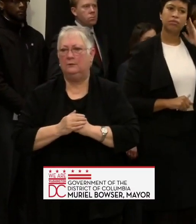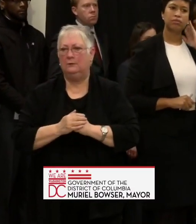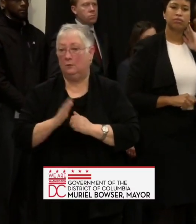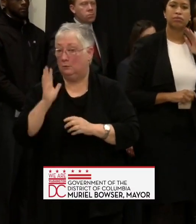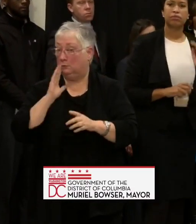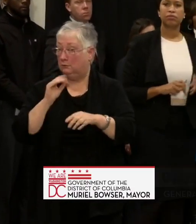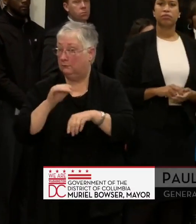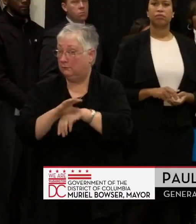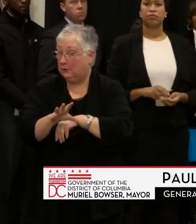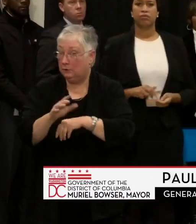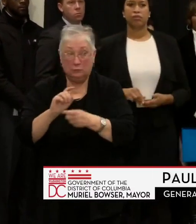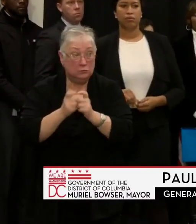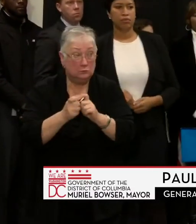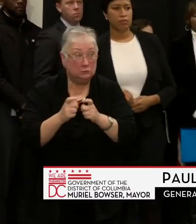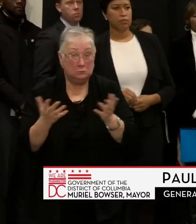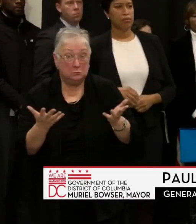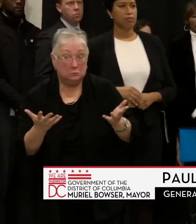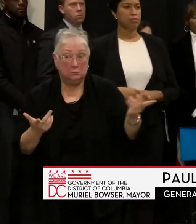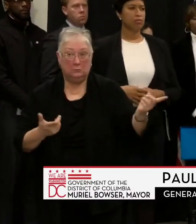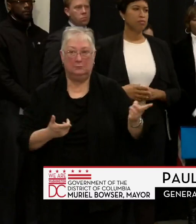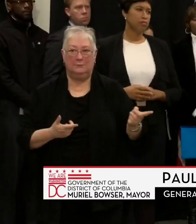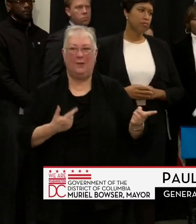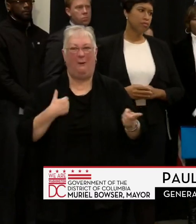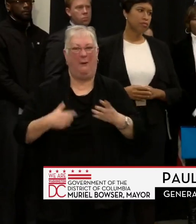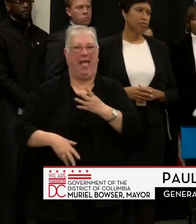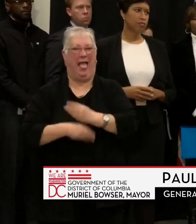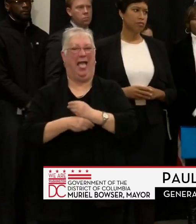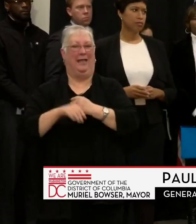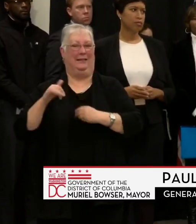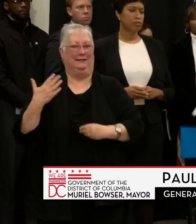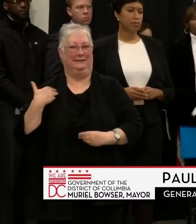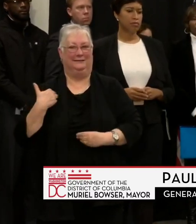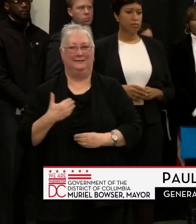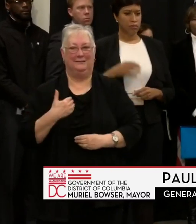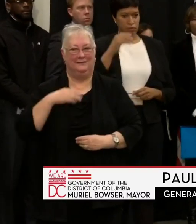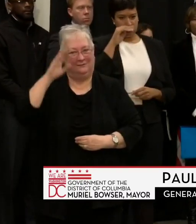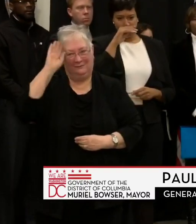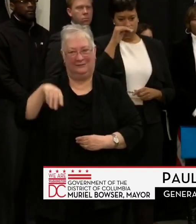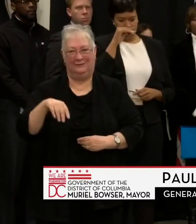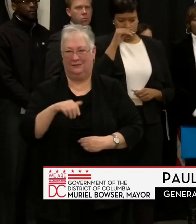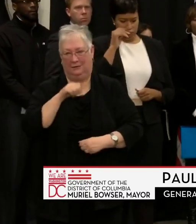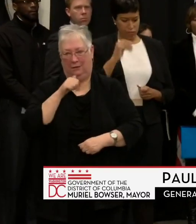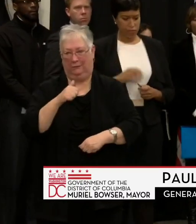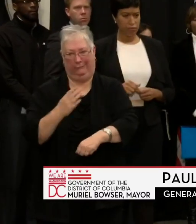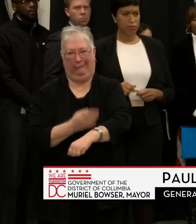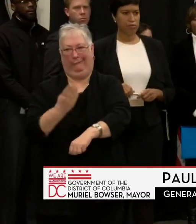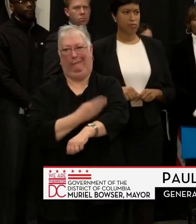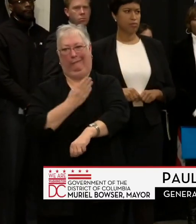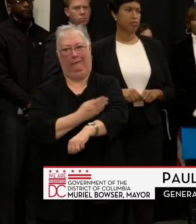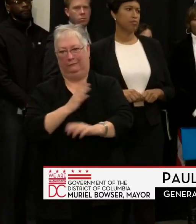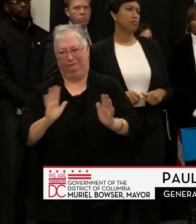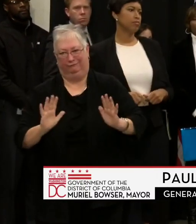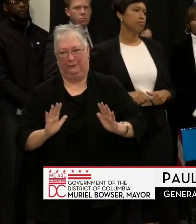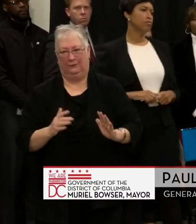WE DID BUILD IT IN FROM THE START WE WERE NOT GOING TO BE DOING WORK DURING THAT PERIOD. WE WILL BE SHUTTING DOWN ALL